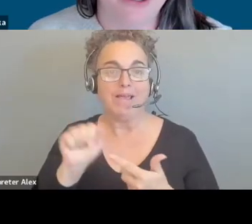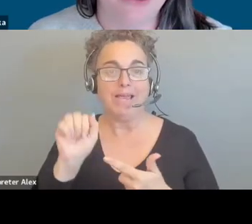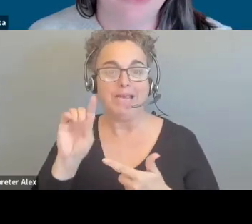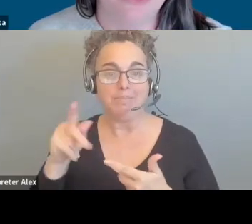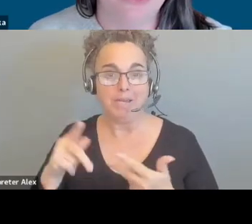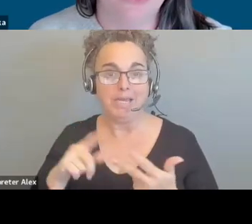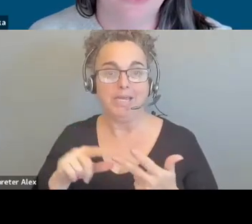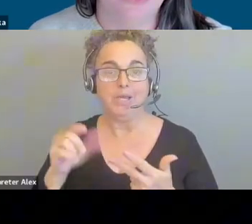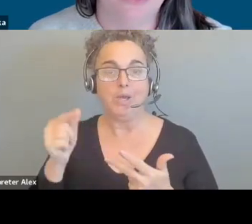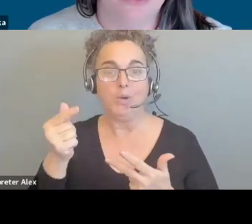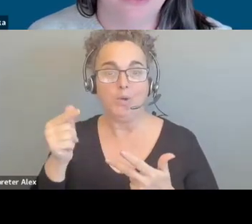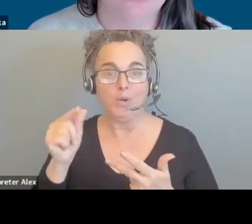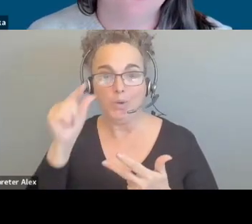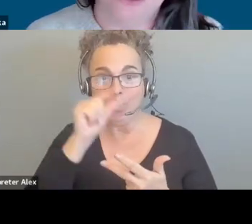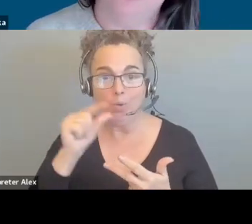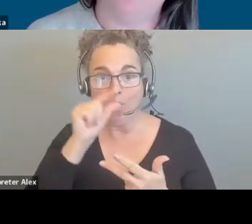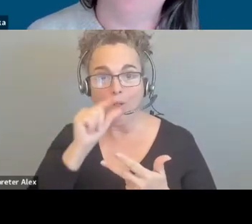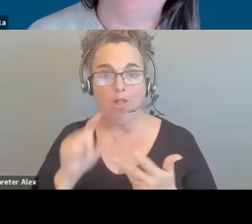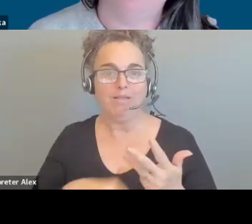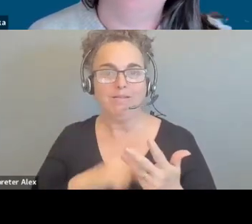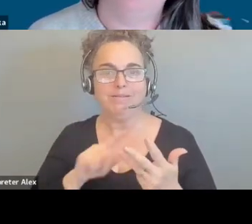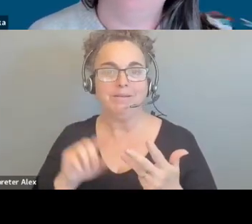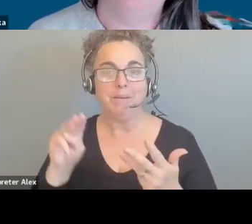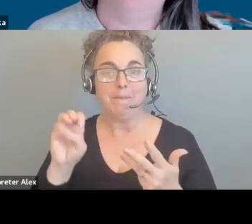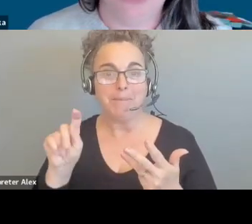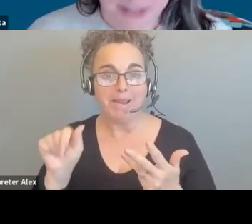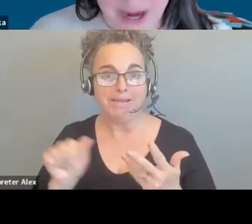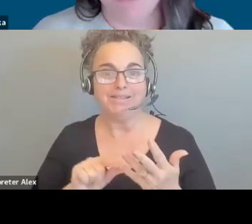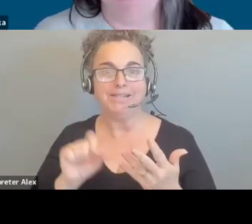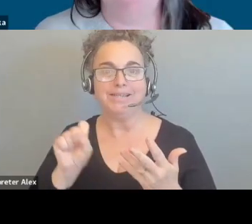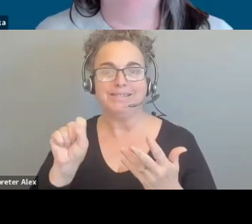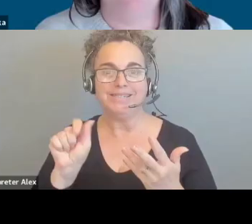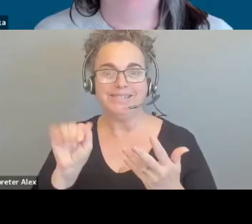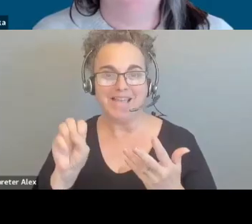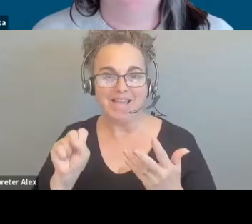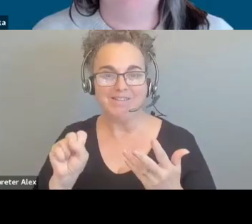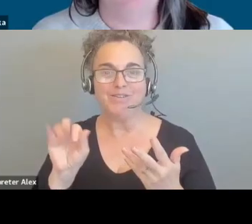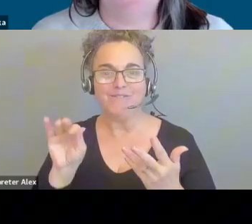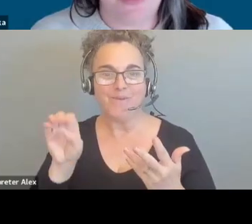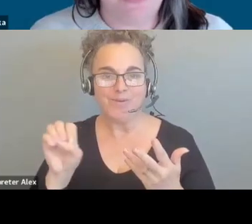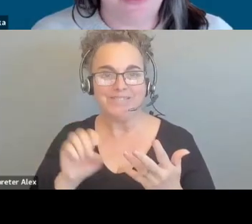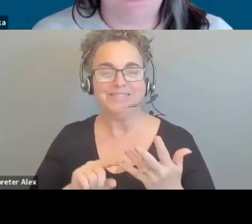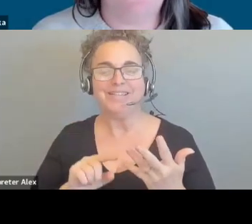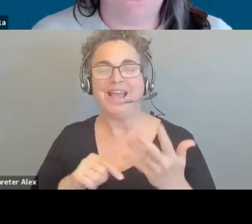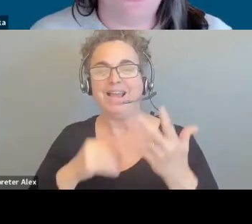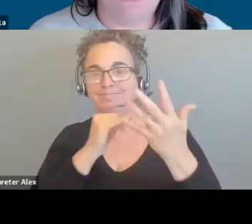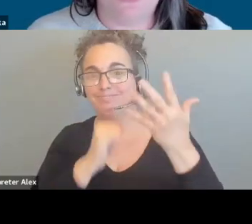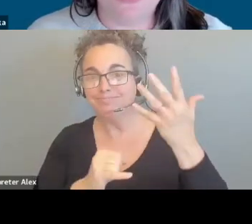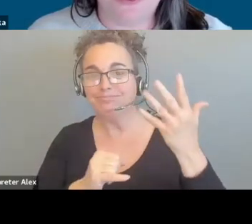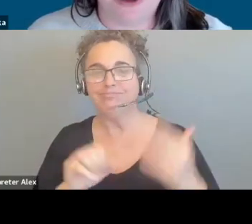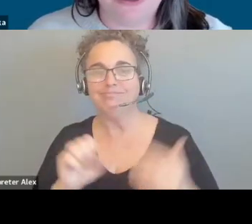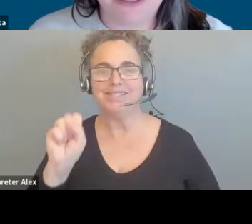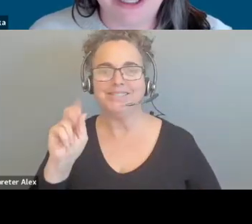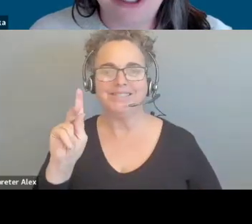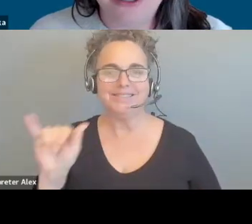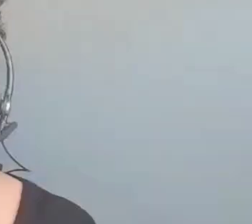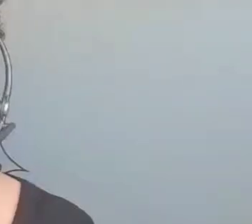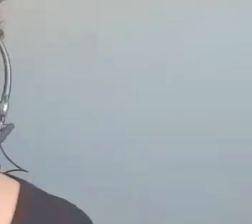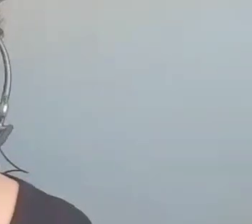Meta, Salesforce, and Skyscanner. So a big thank you to all of those organizations.